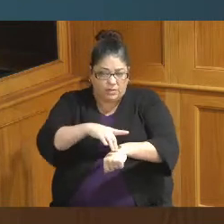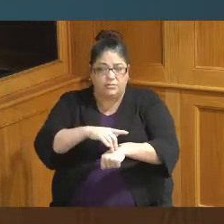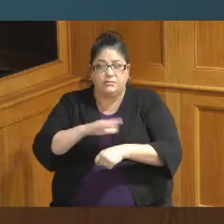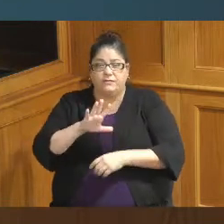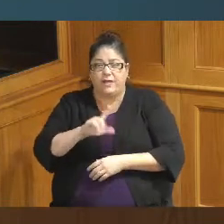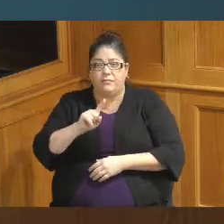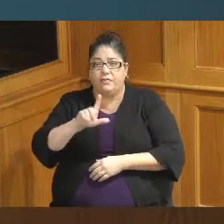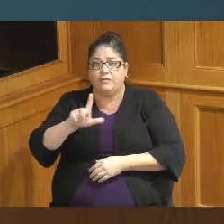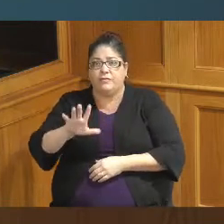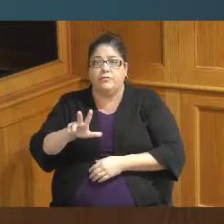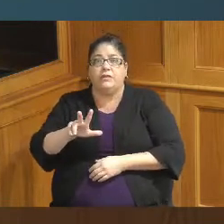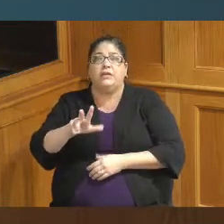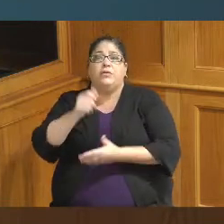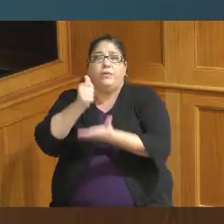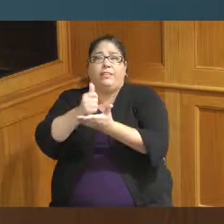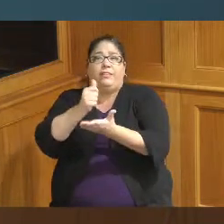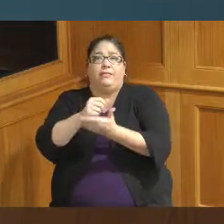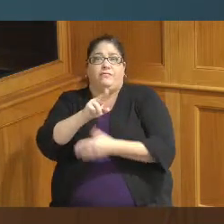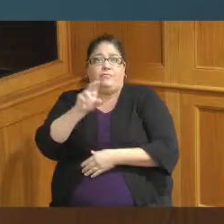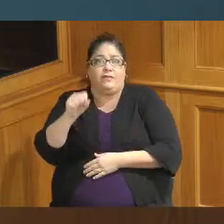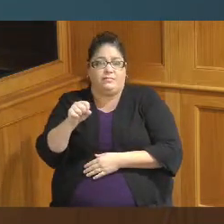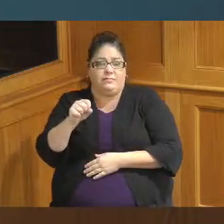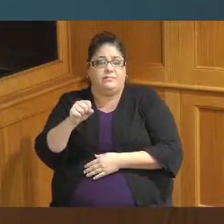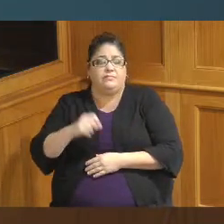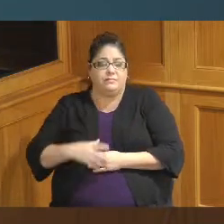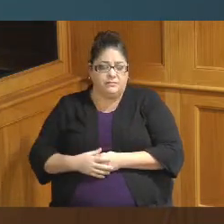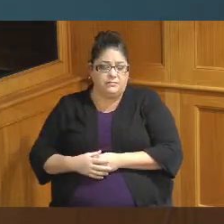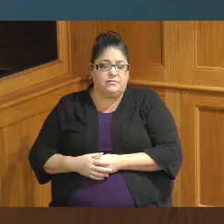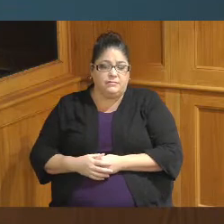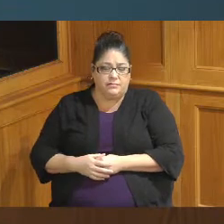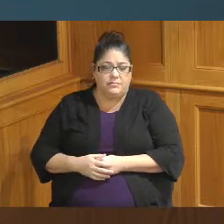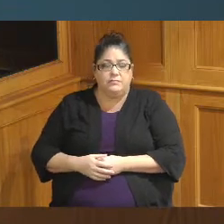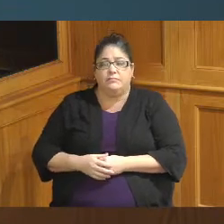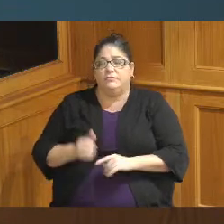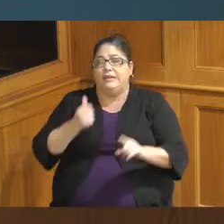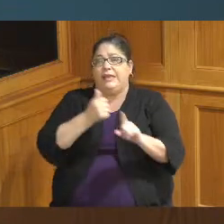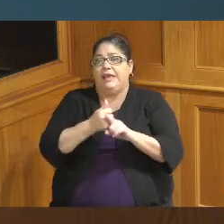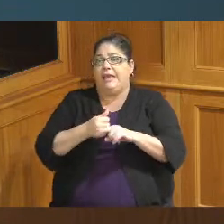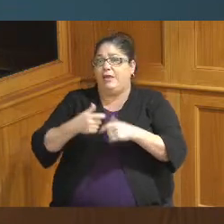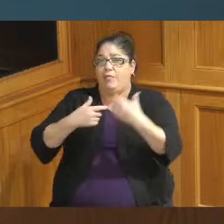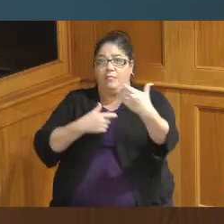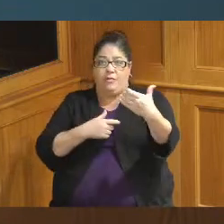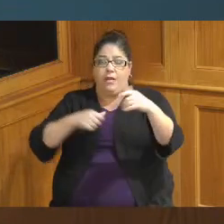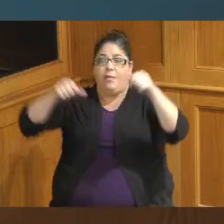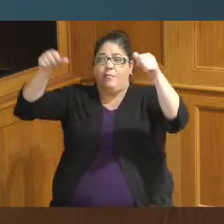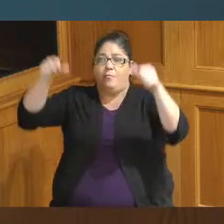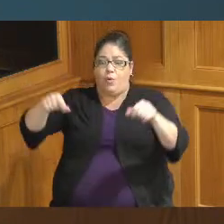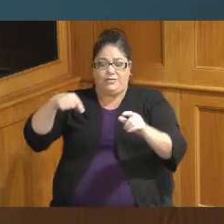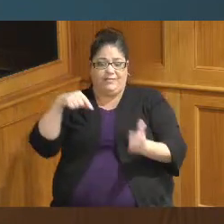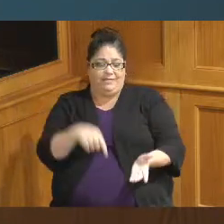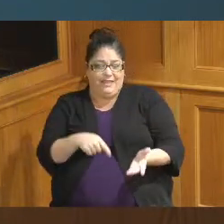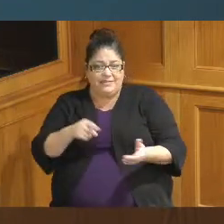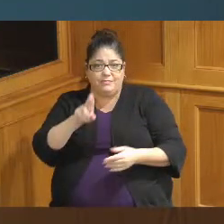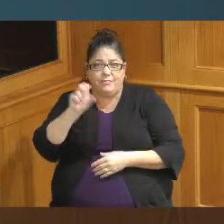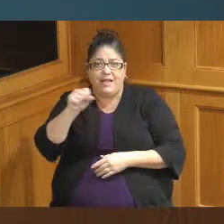it and talking about it and he ended up posting that this bus is groundbreaking it's never been